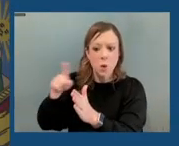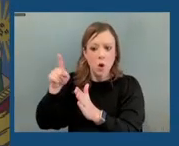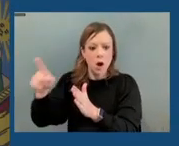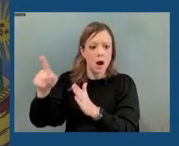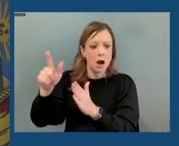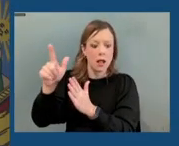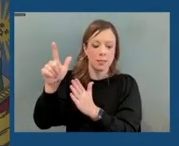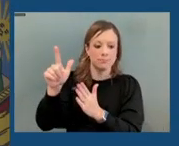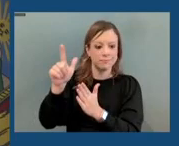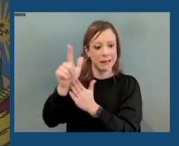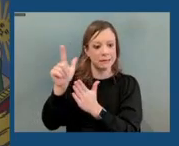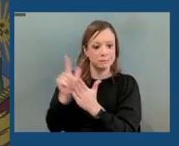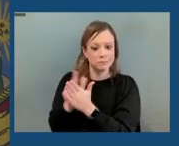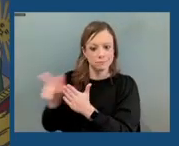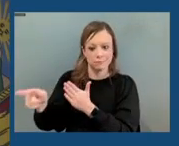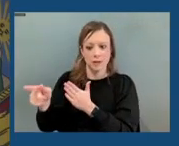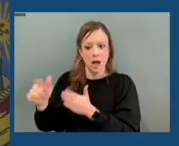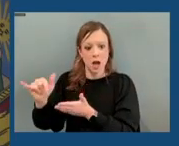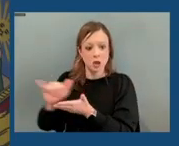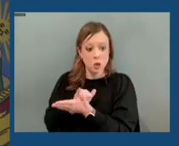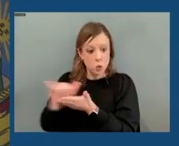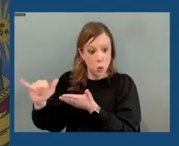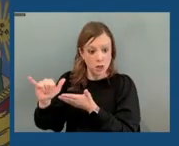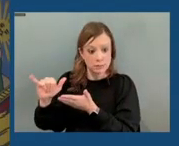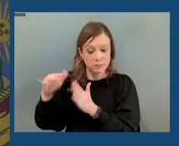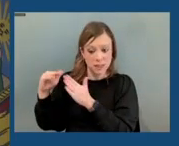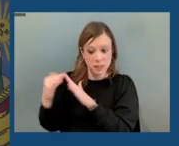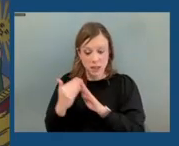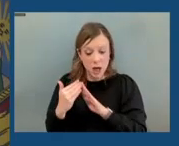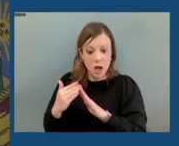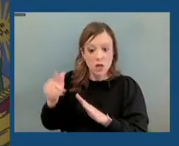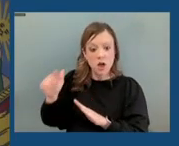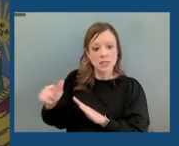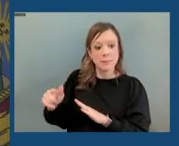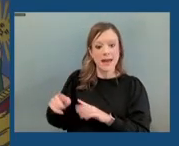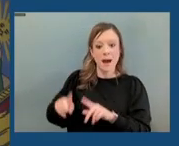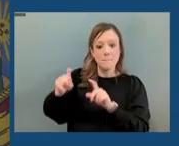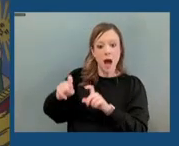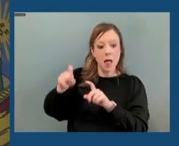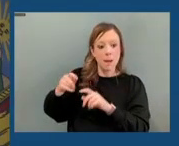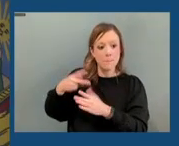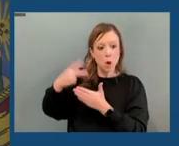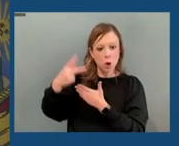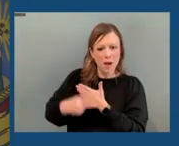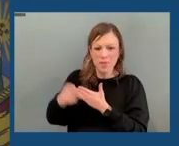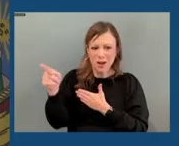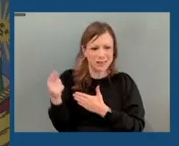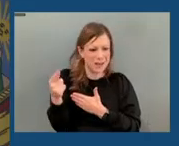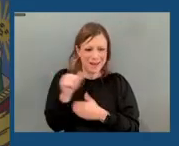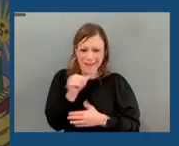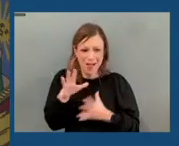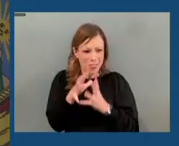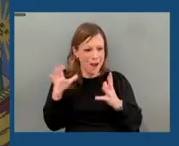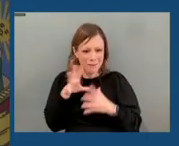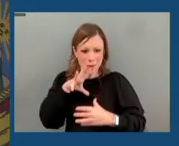there's been a pilot program in place that has gotten hardly any participation at all. So how do you craft a program that